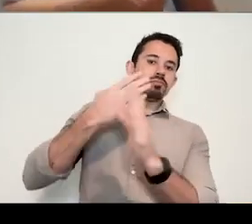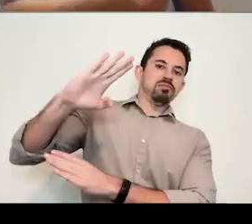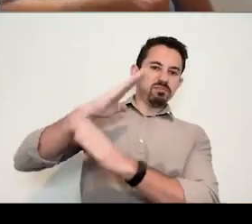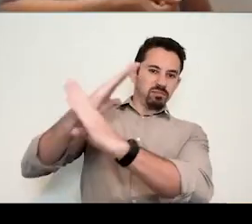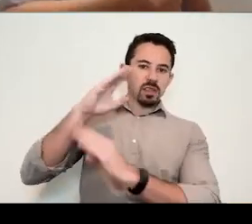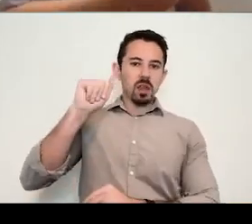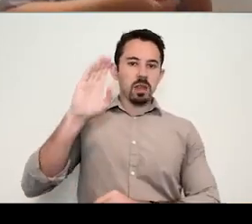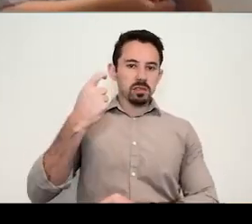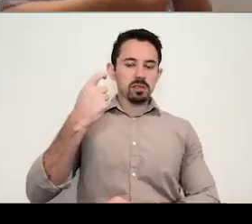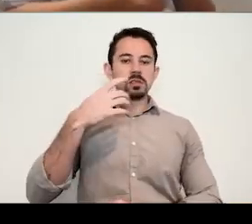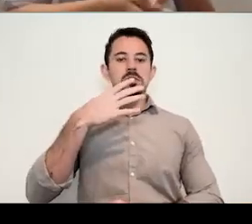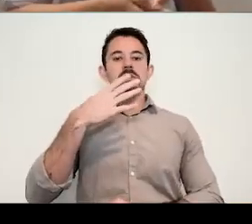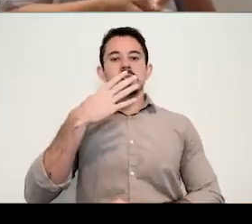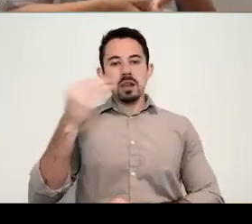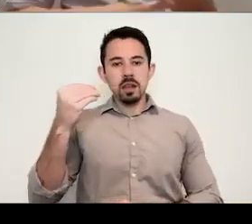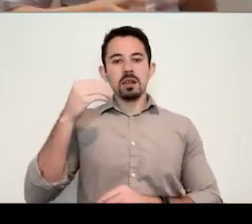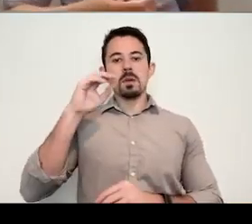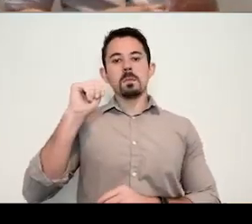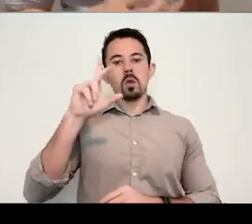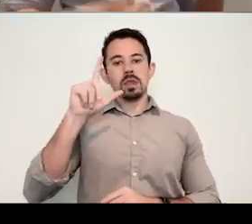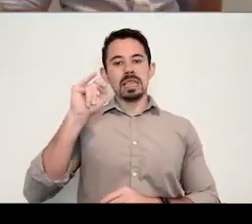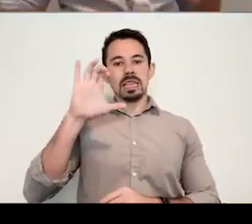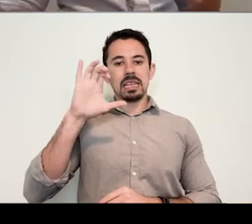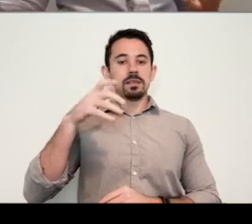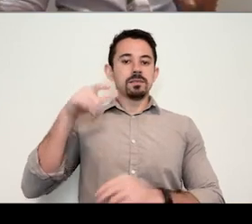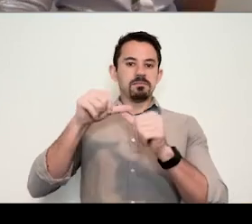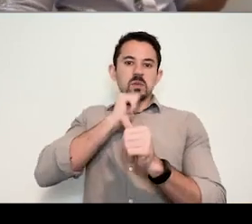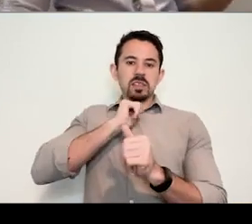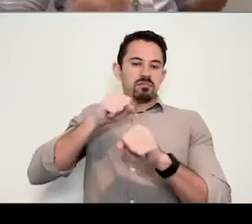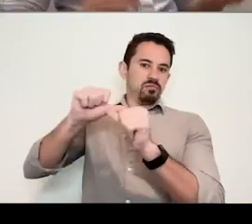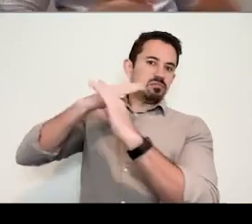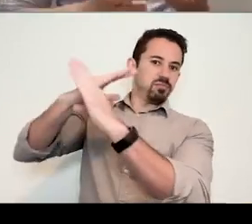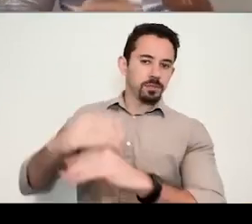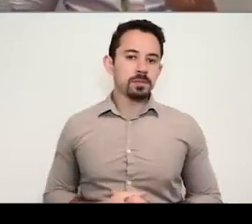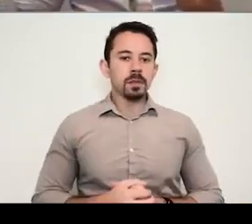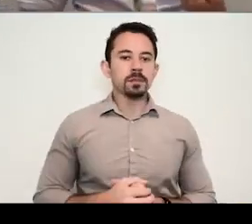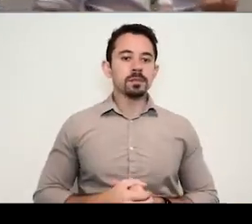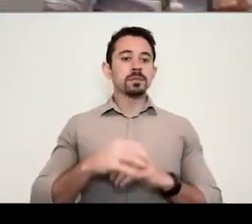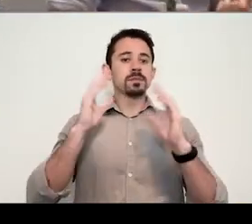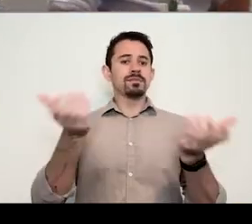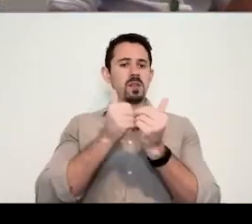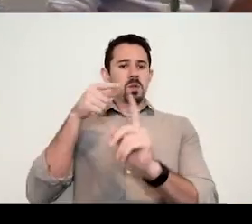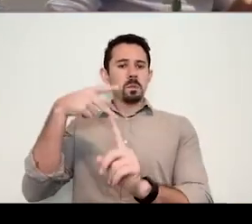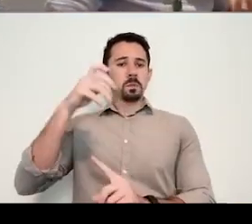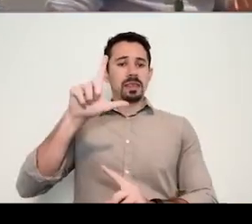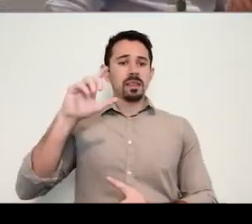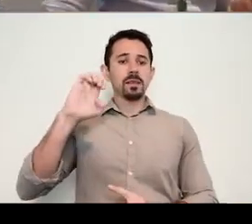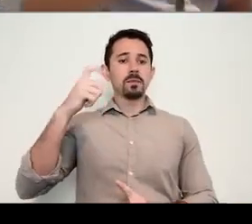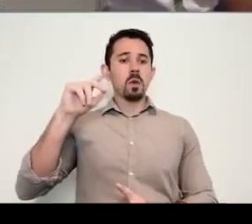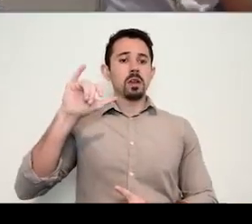In Gram negative bacteria, a prevalent mechanism to assemble and export exopolysaccharides outside